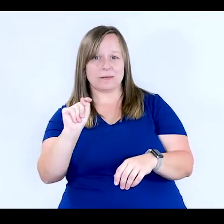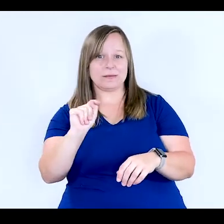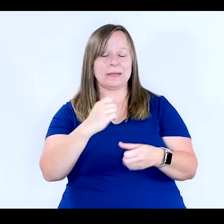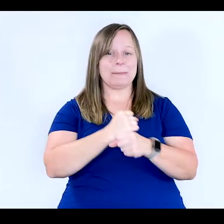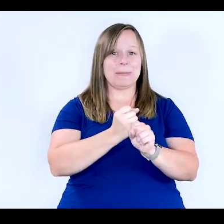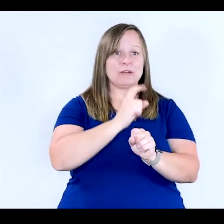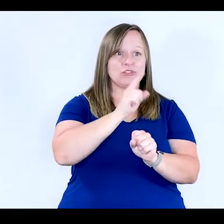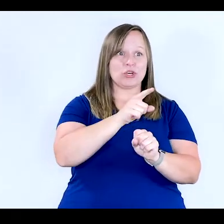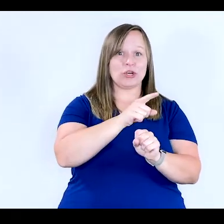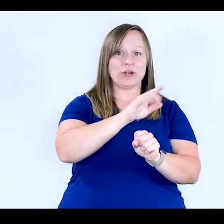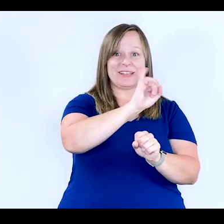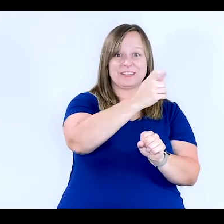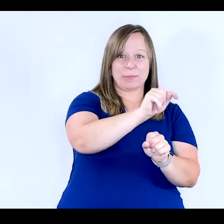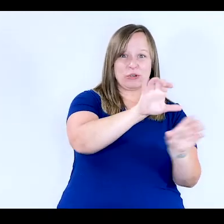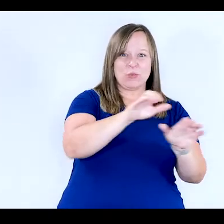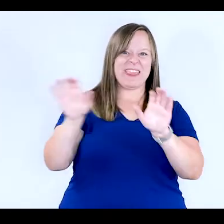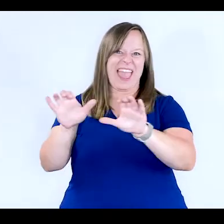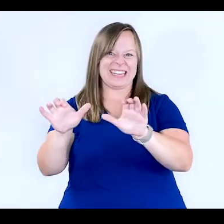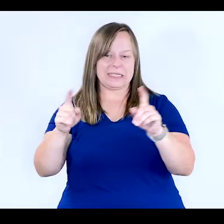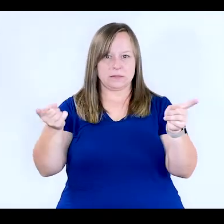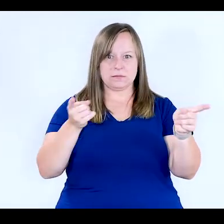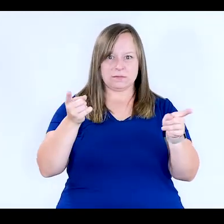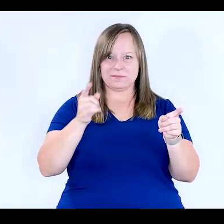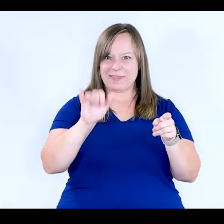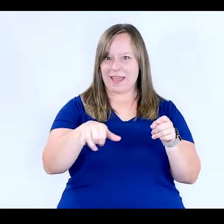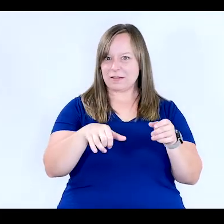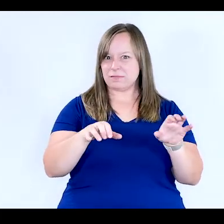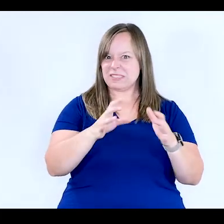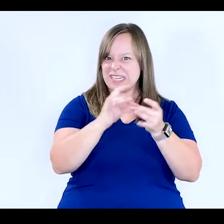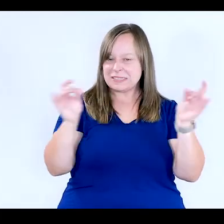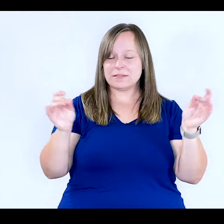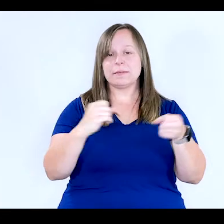And make sure that the subject is doing the acting in the sentence be consistent